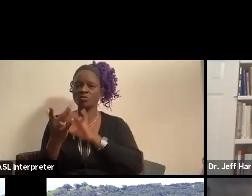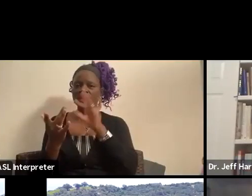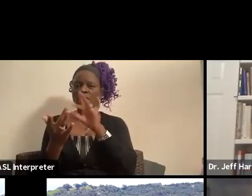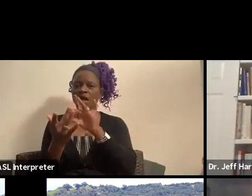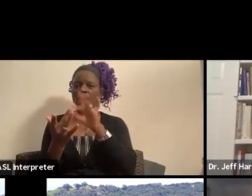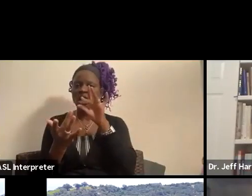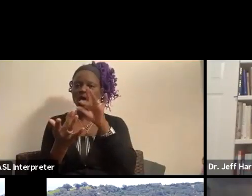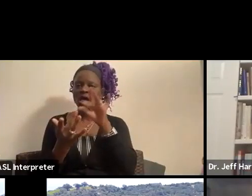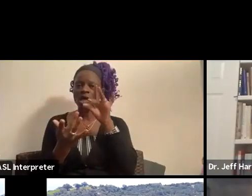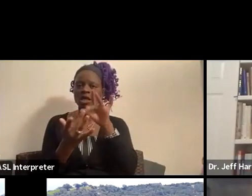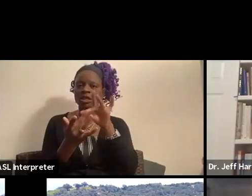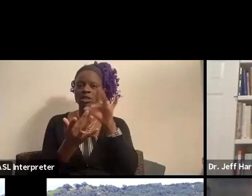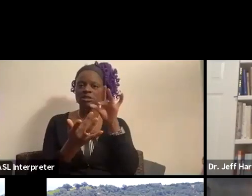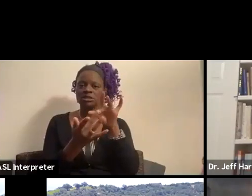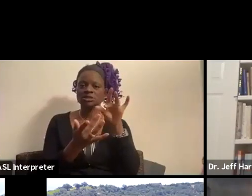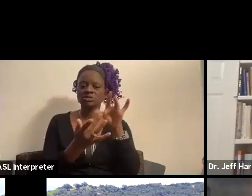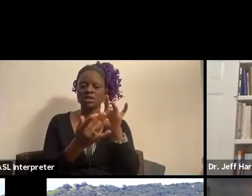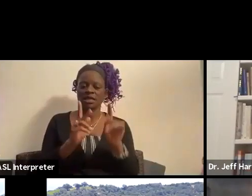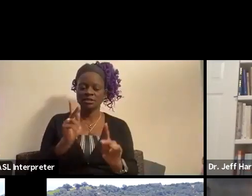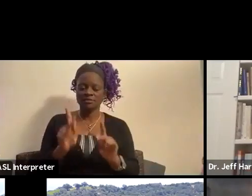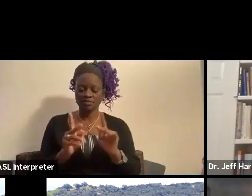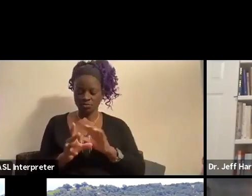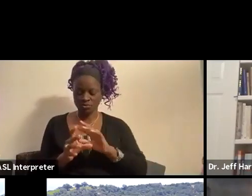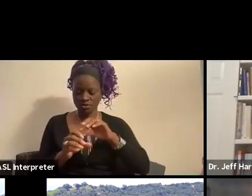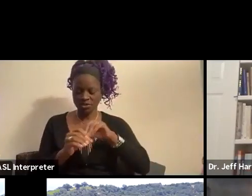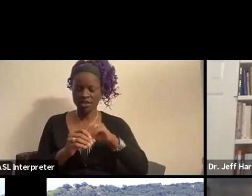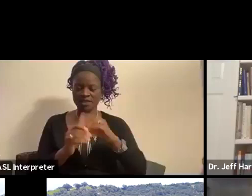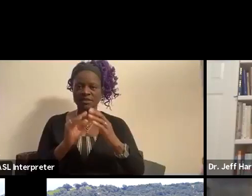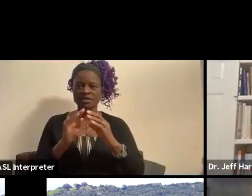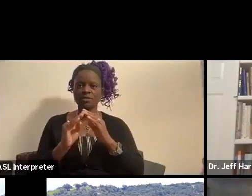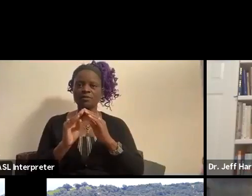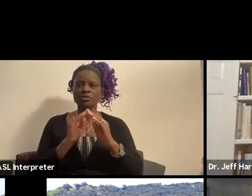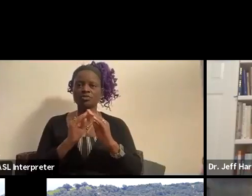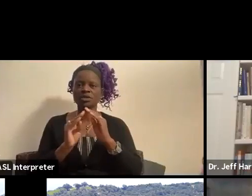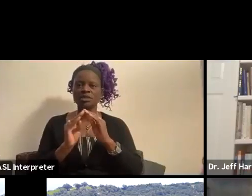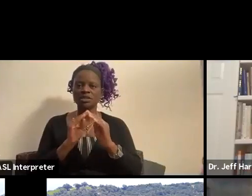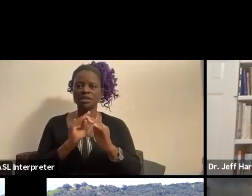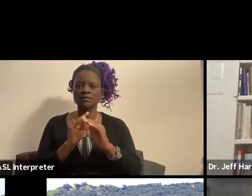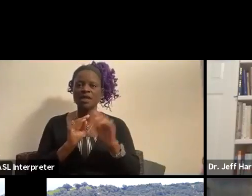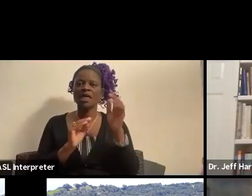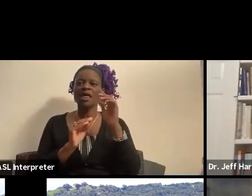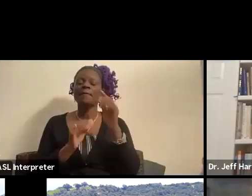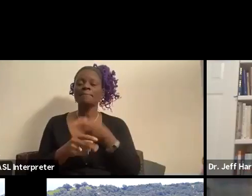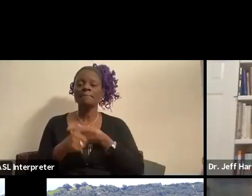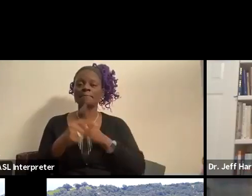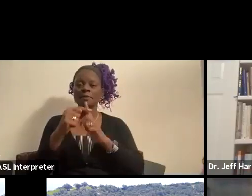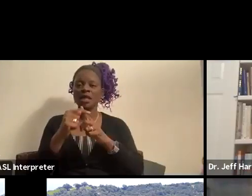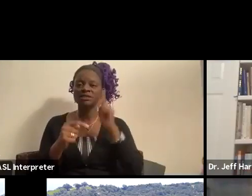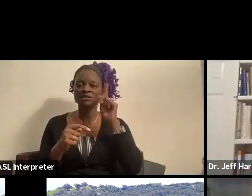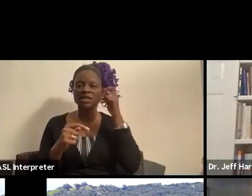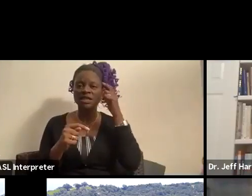But we will have to build in things in our you know, the governor is giving us additional money which can be used for mental health support.